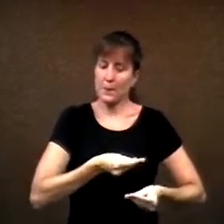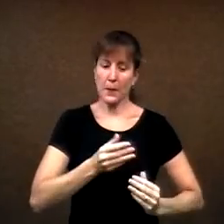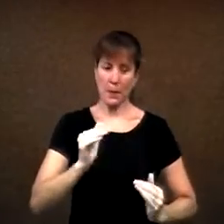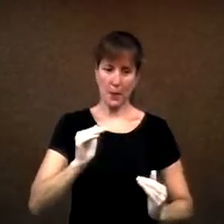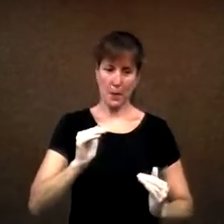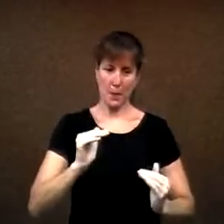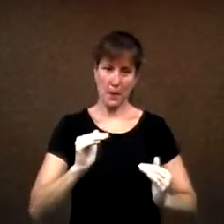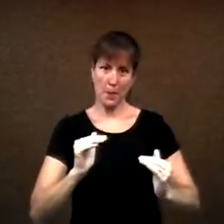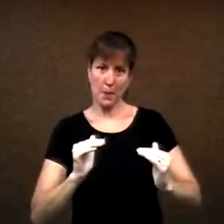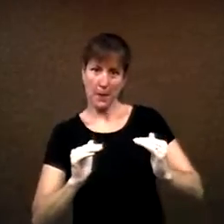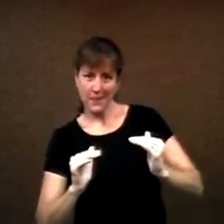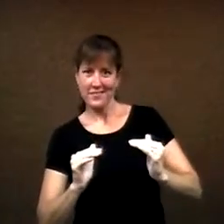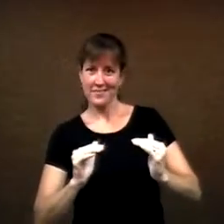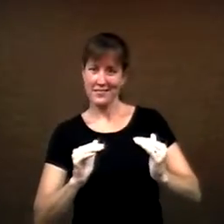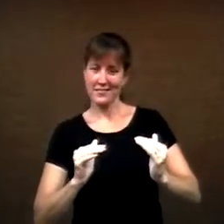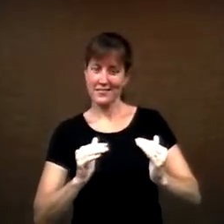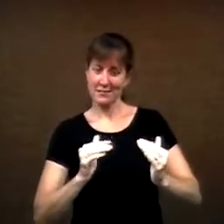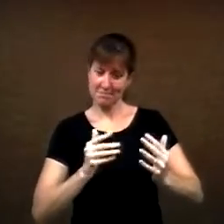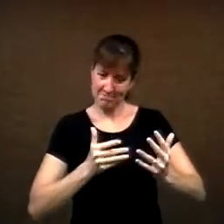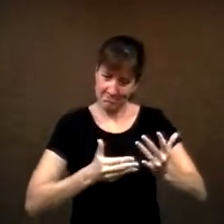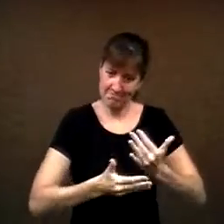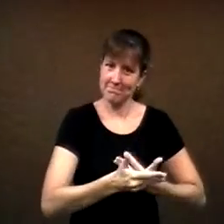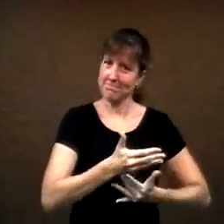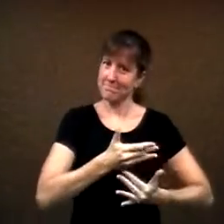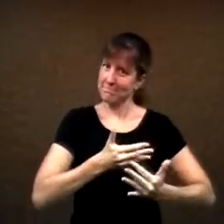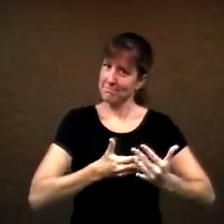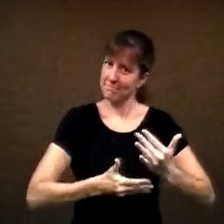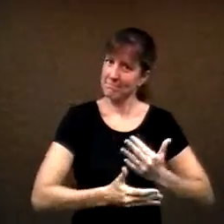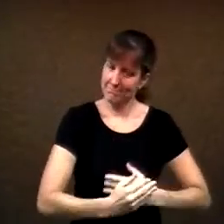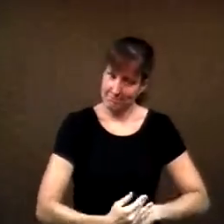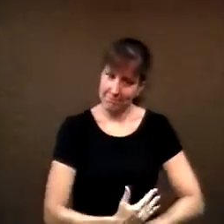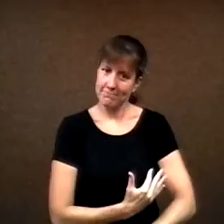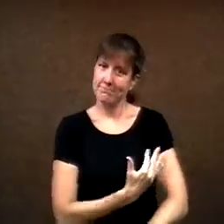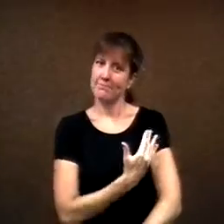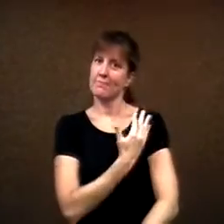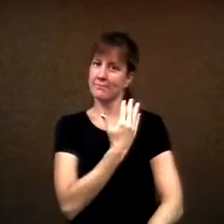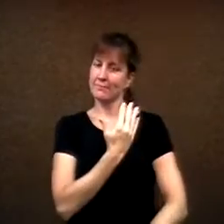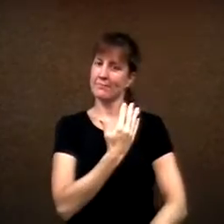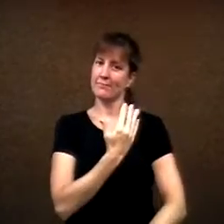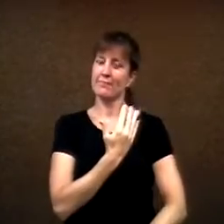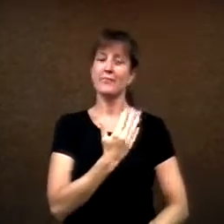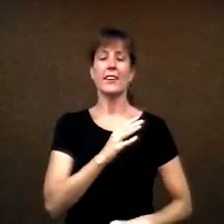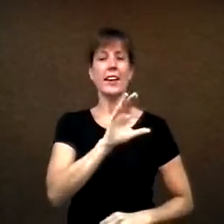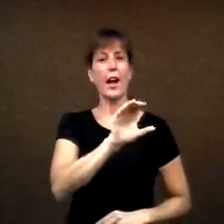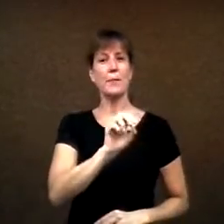of low concentration, *into* blood vessels. And then carbon dioxide, can begin its journey back towards